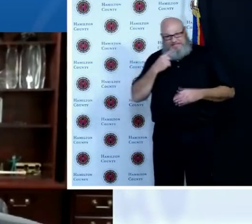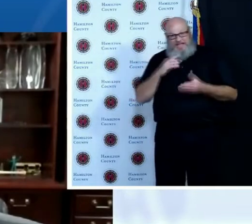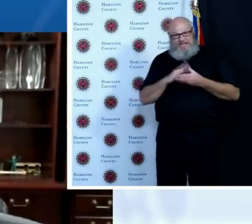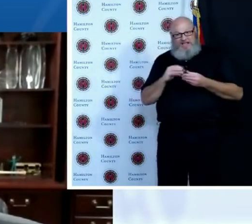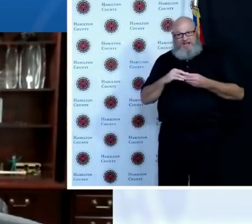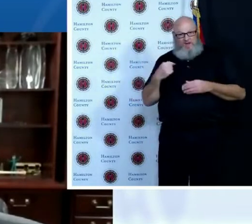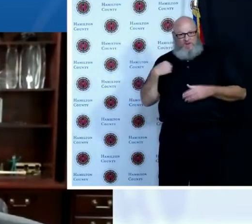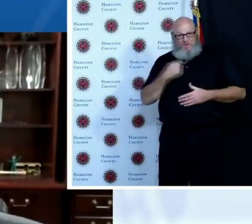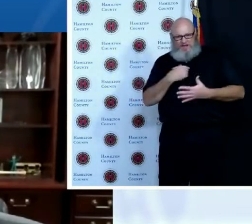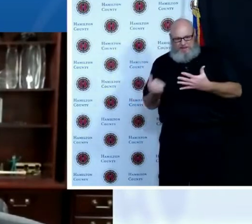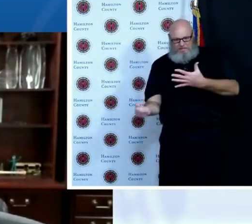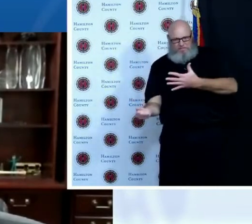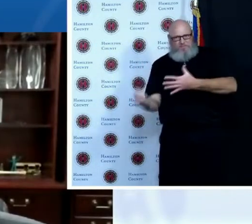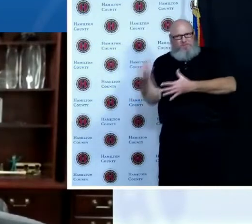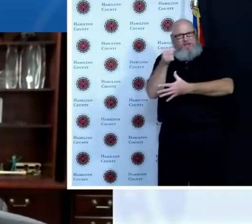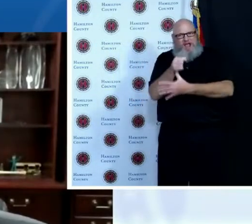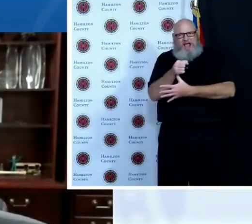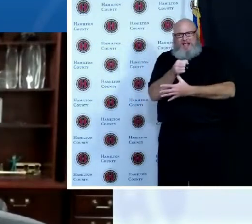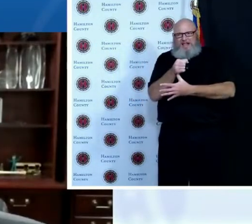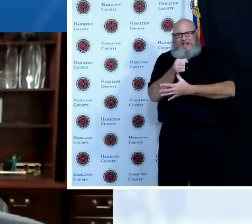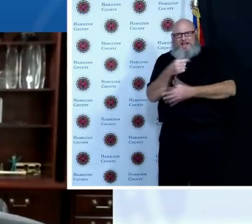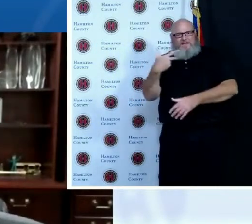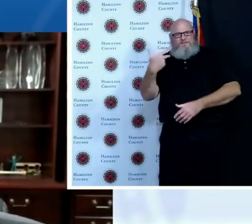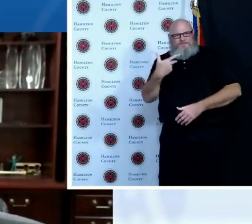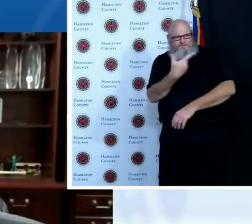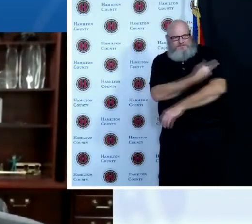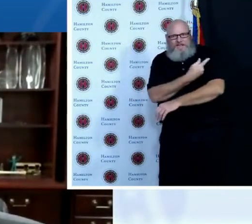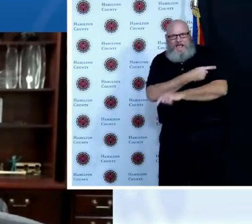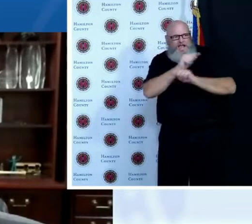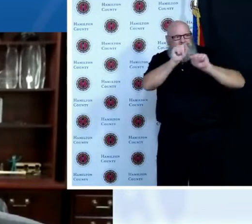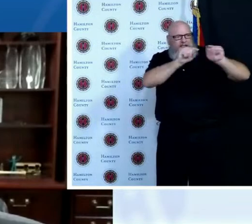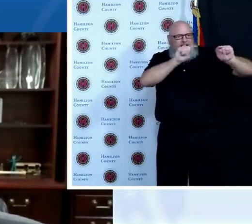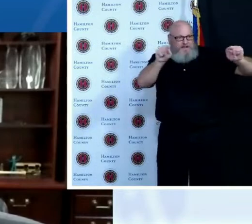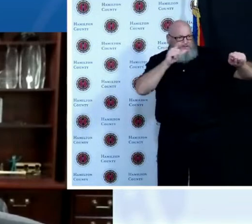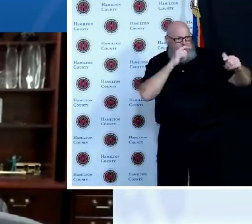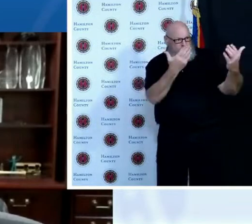take it this will really you know it's what the community needs and really will help save lives